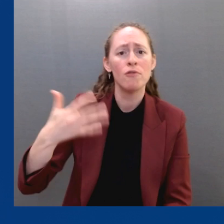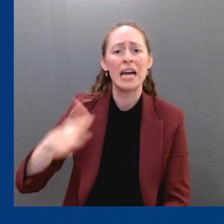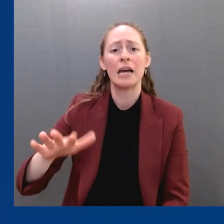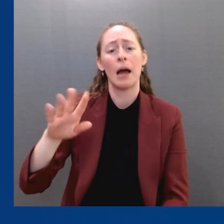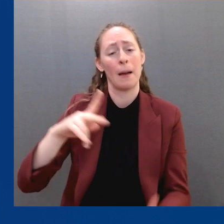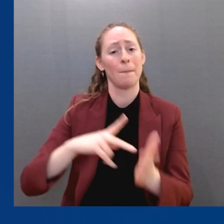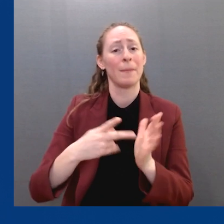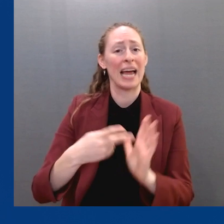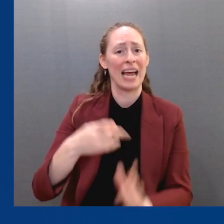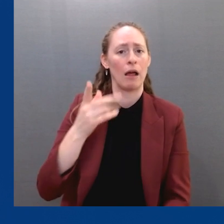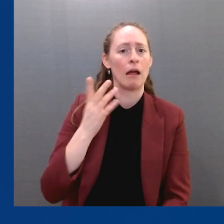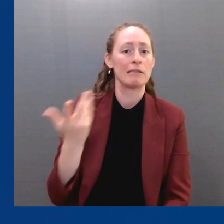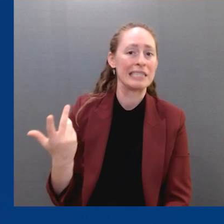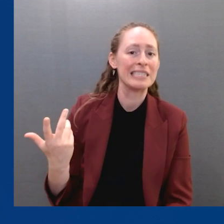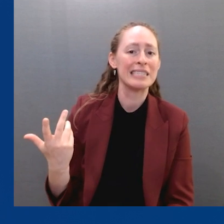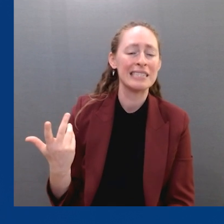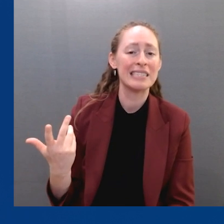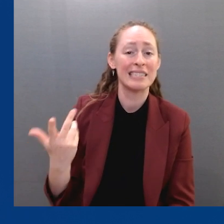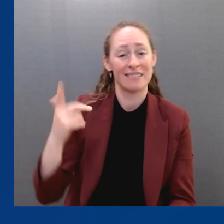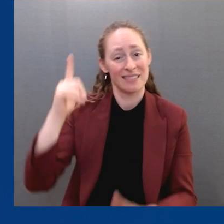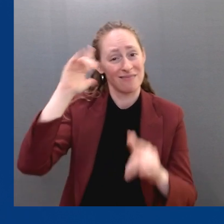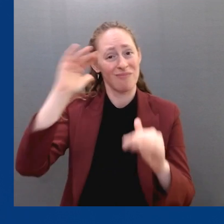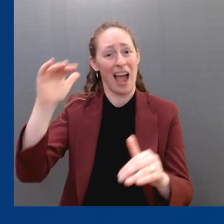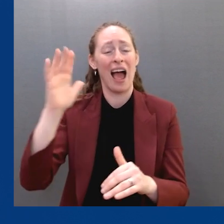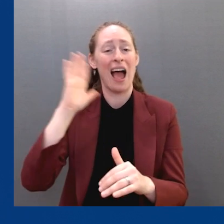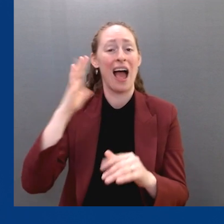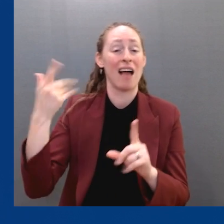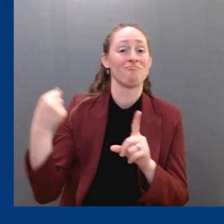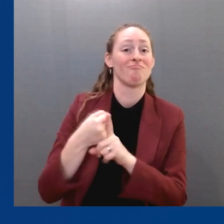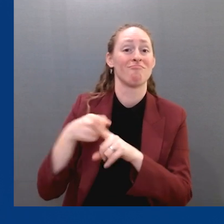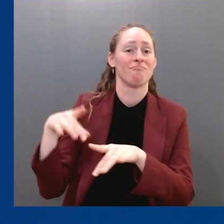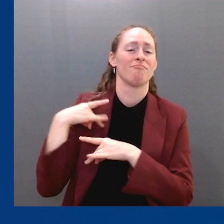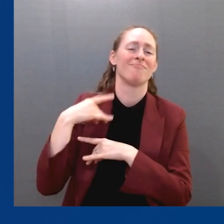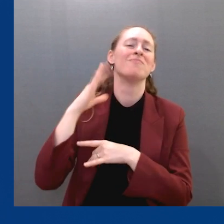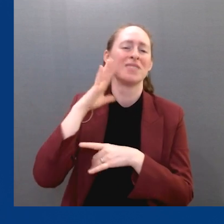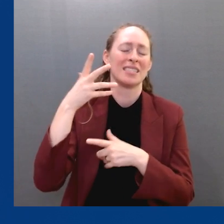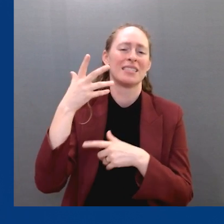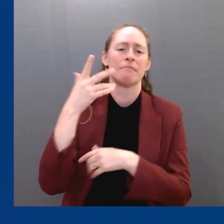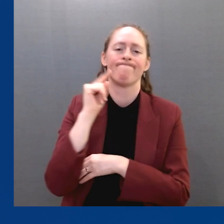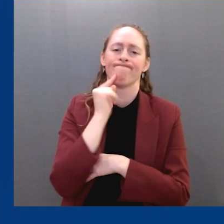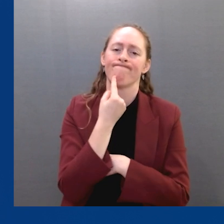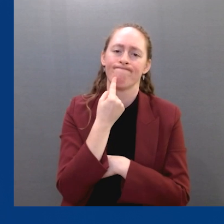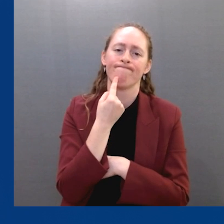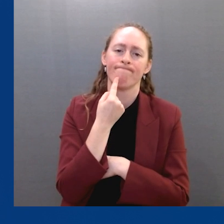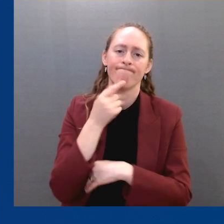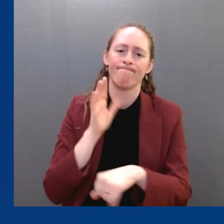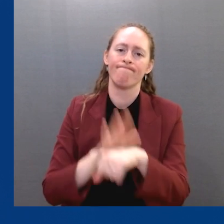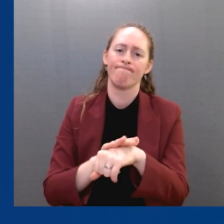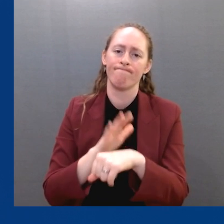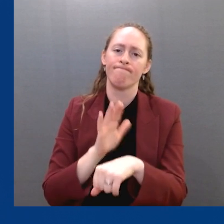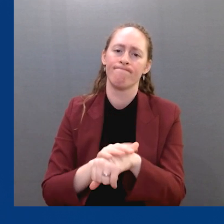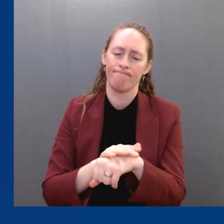an uptick in hospitalizations and likely we might see even a following uptick in ICU.